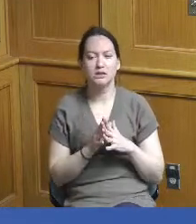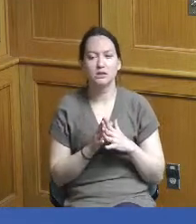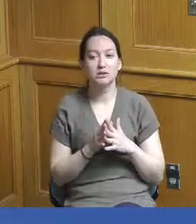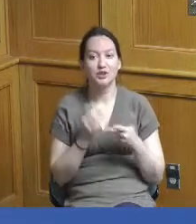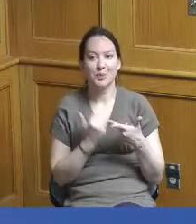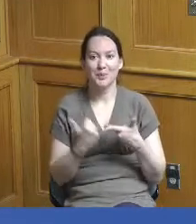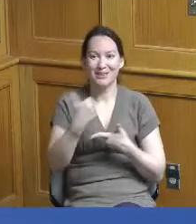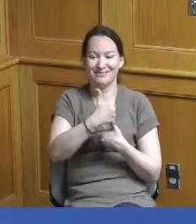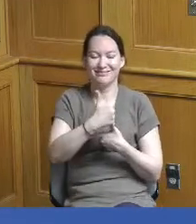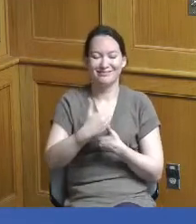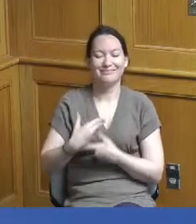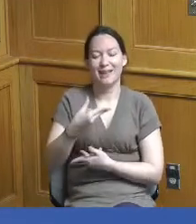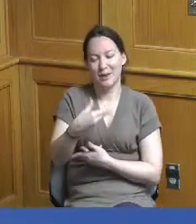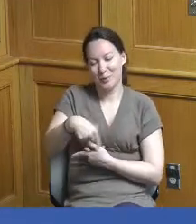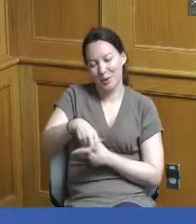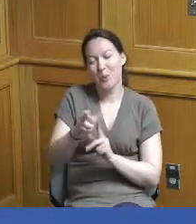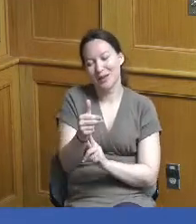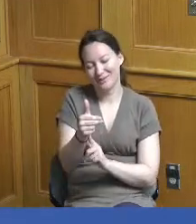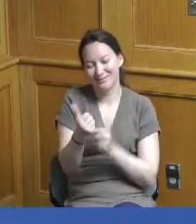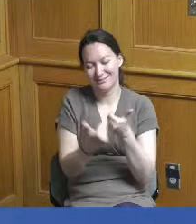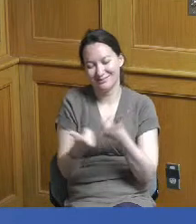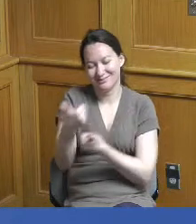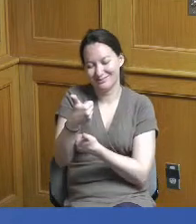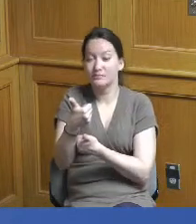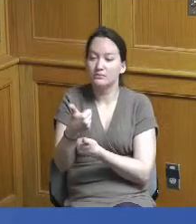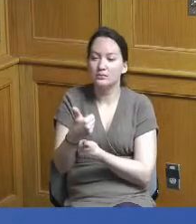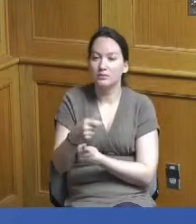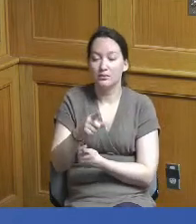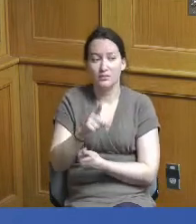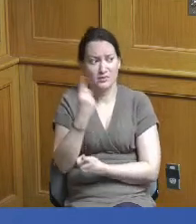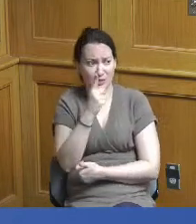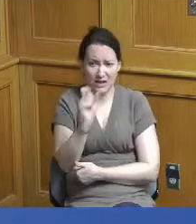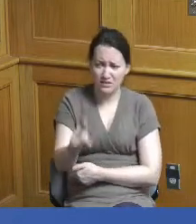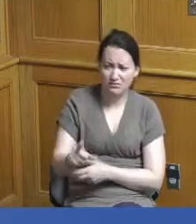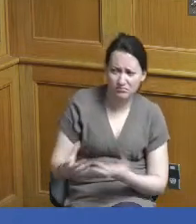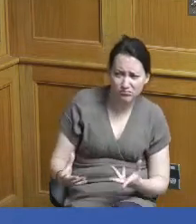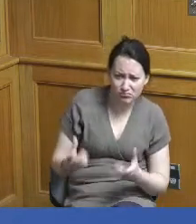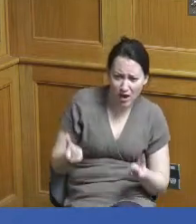was placed on the headquarter hotel that question was also being asked well to what degree are the